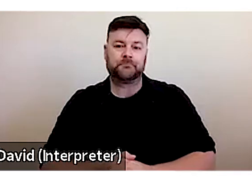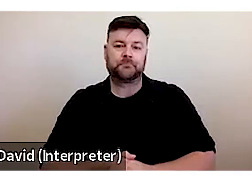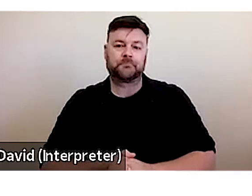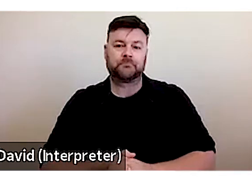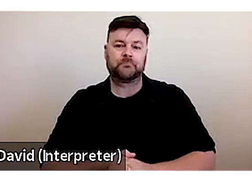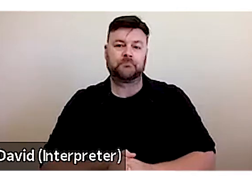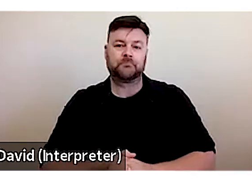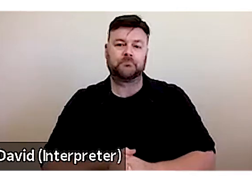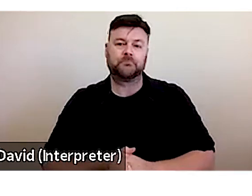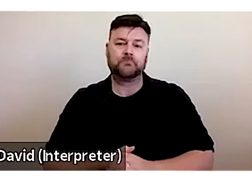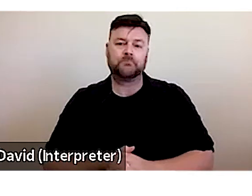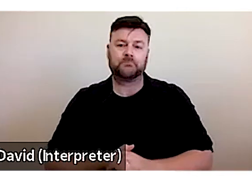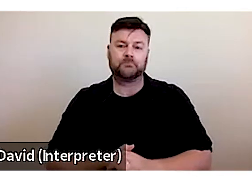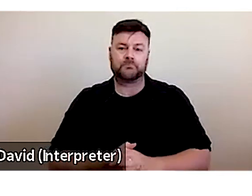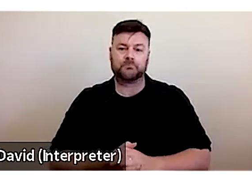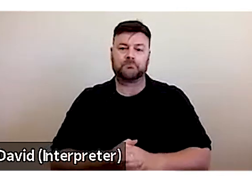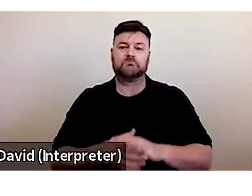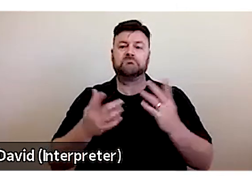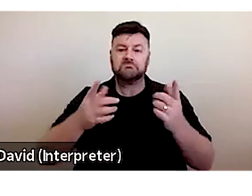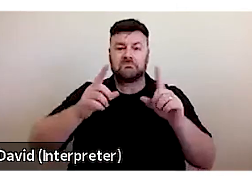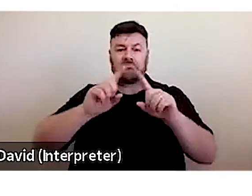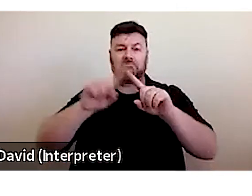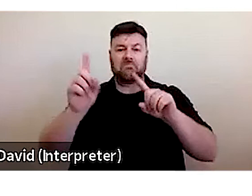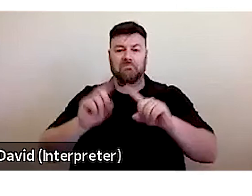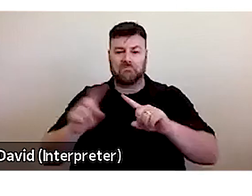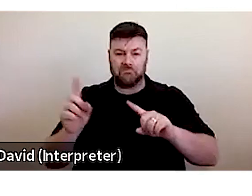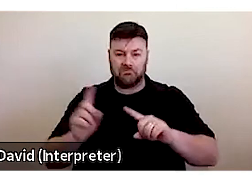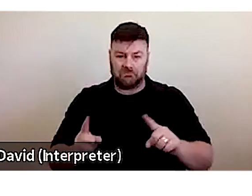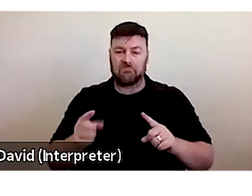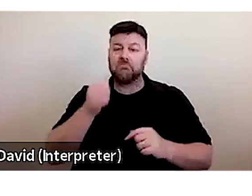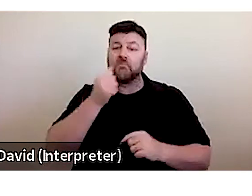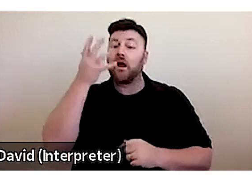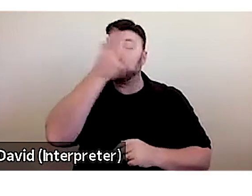Indigenous artists is with or without a disability and about the same.